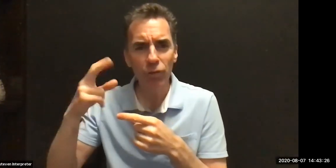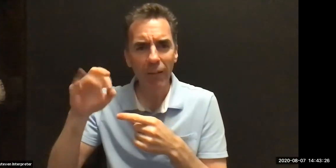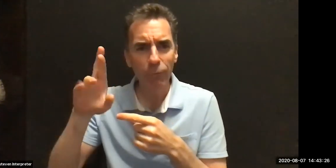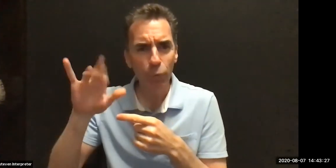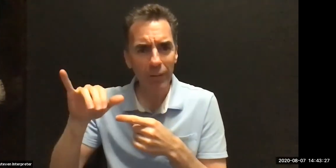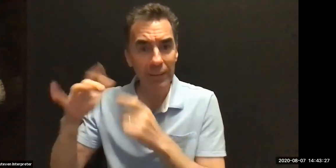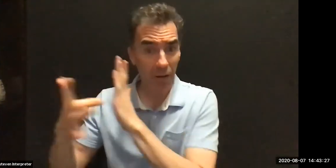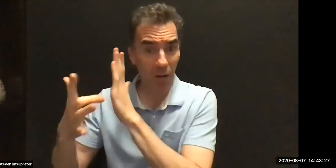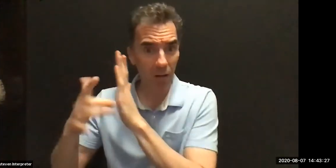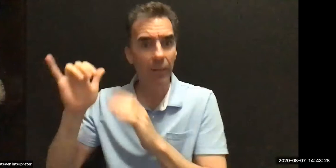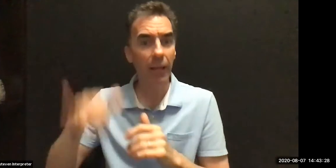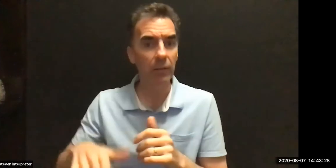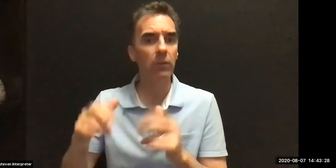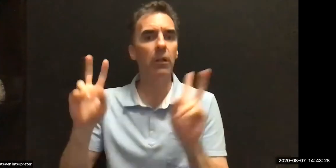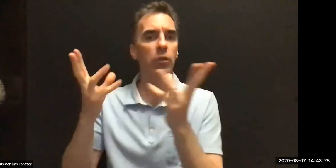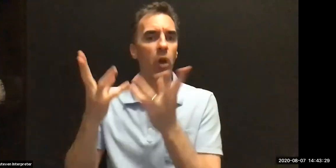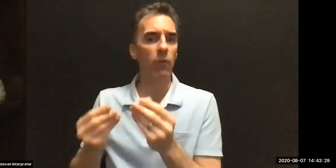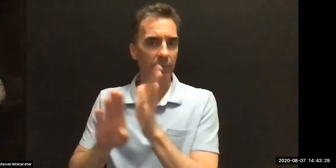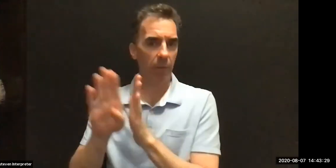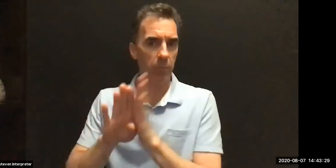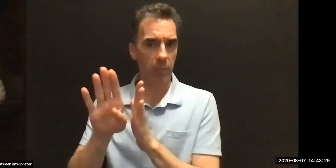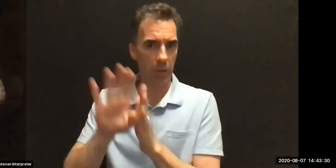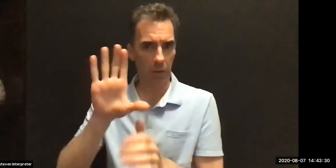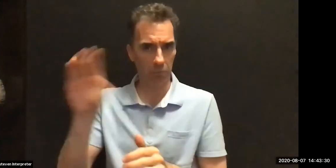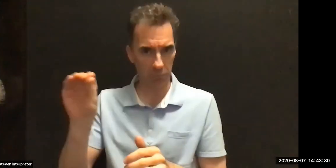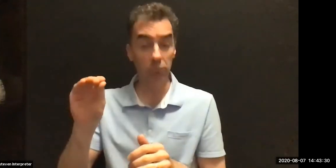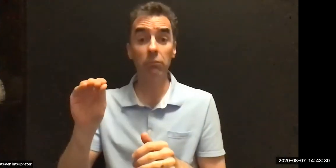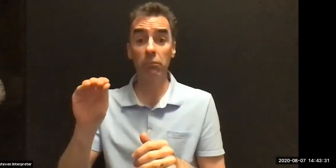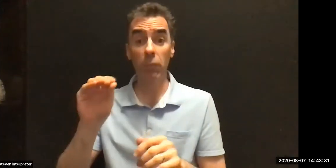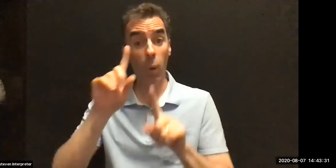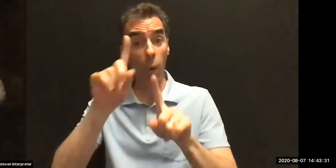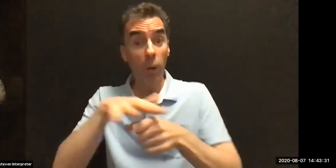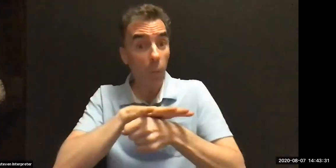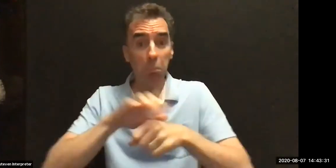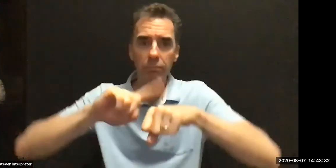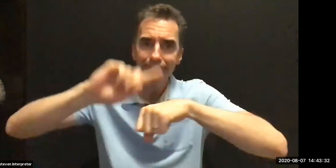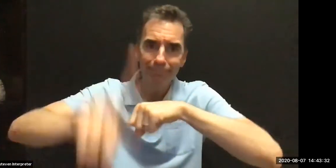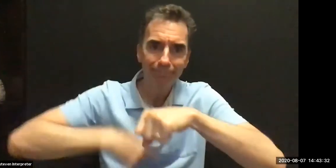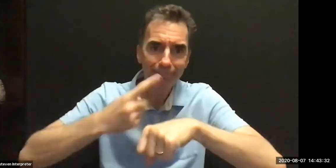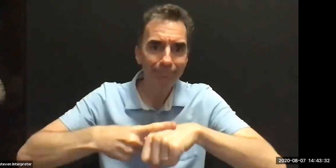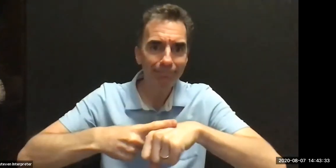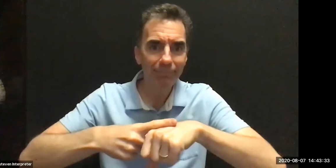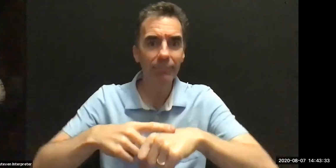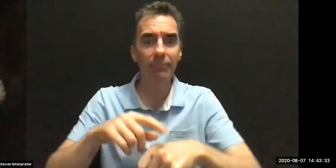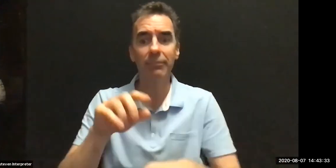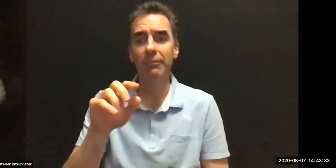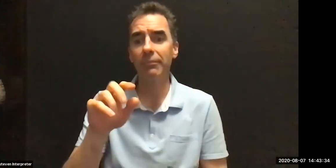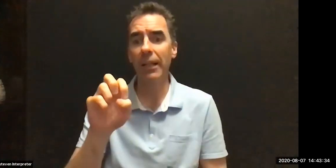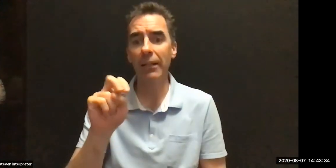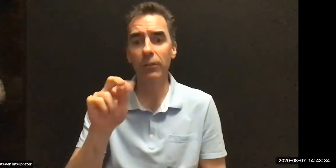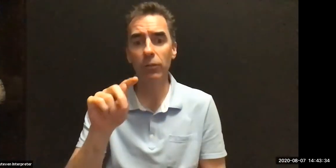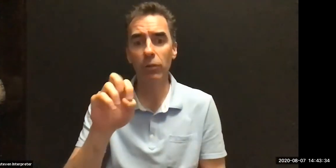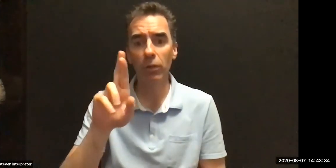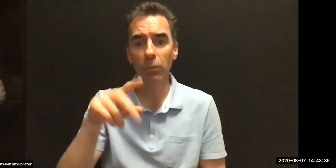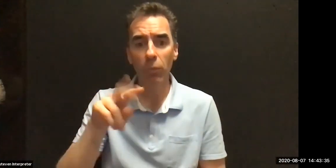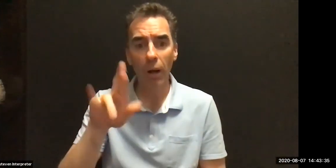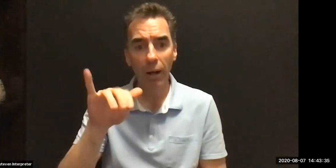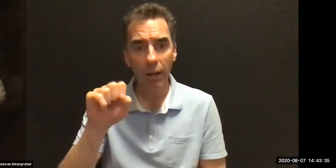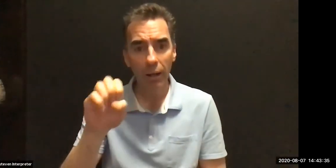Channelle Charest: Software development firm, we actually work on global projects we do Enterprise Solutions, as well as custom app and software builds for small business.